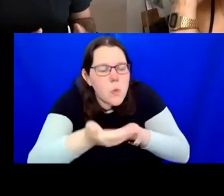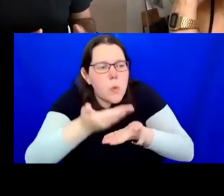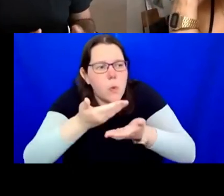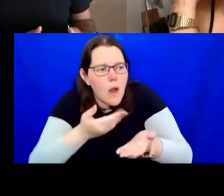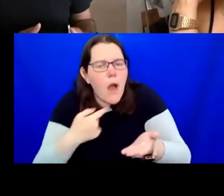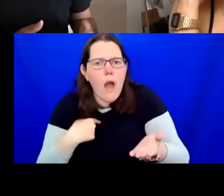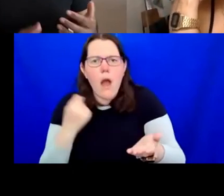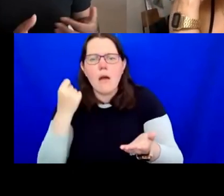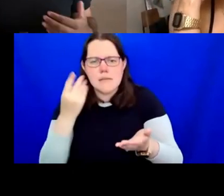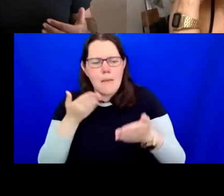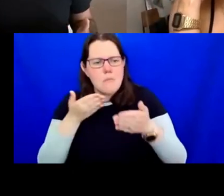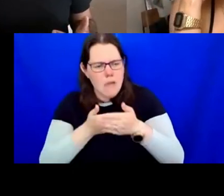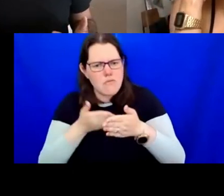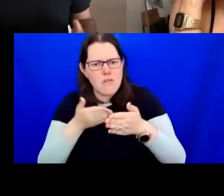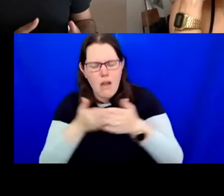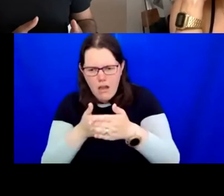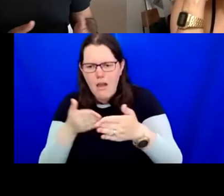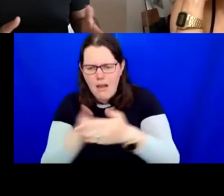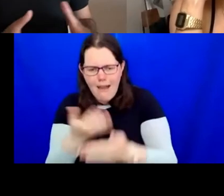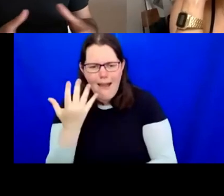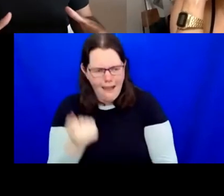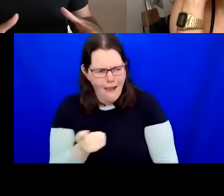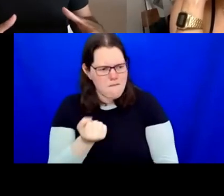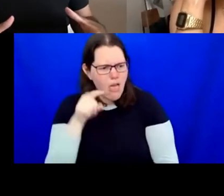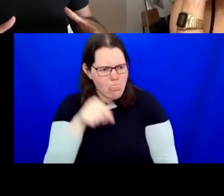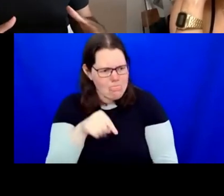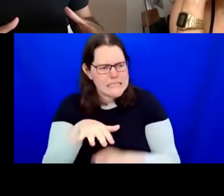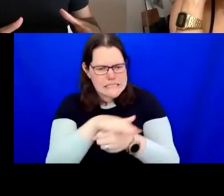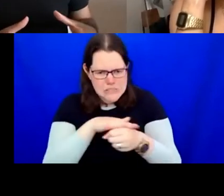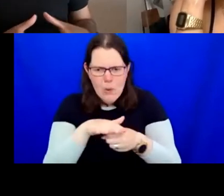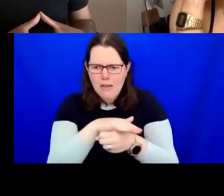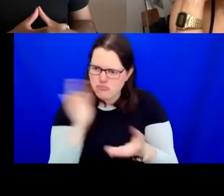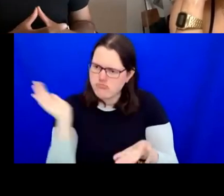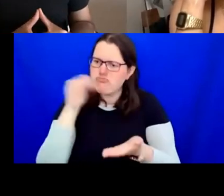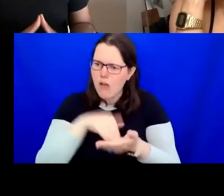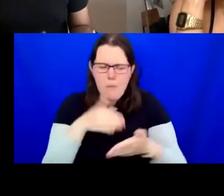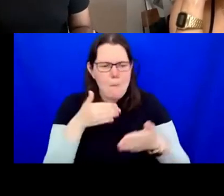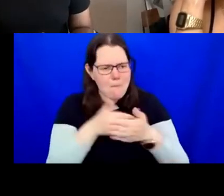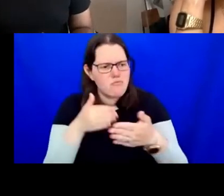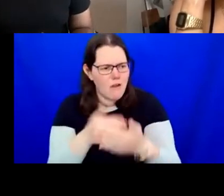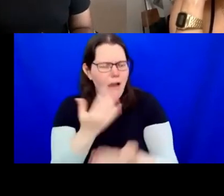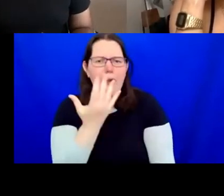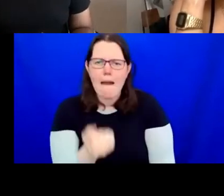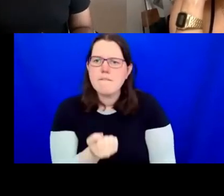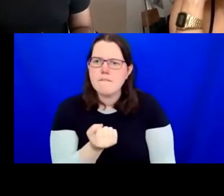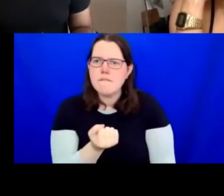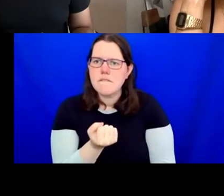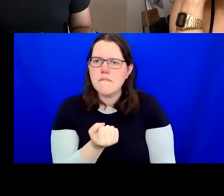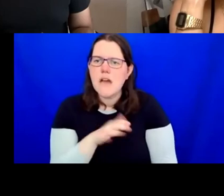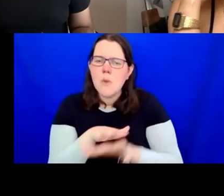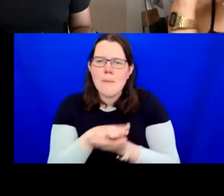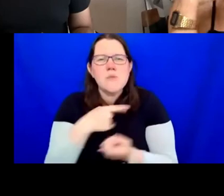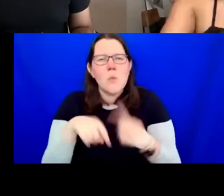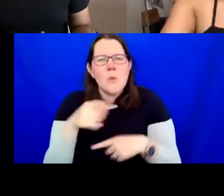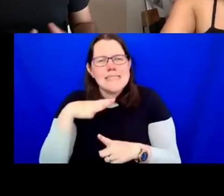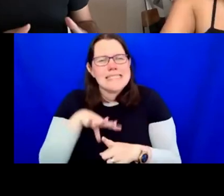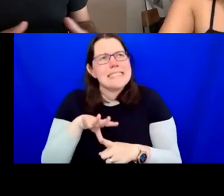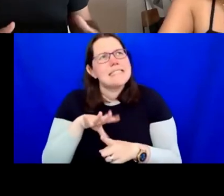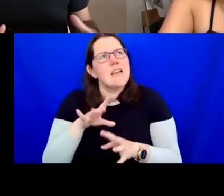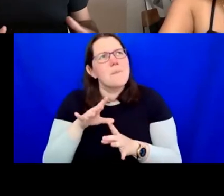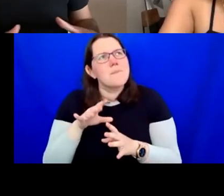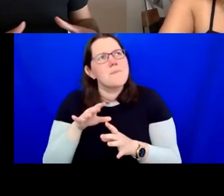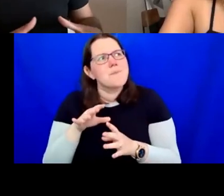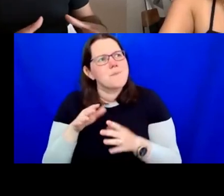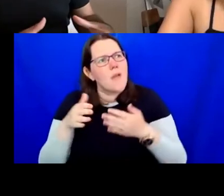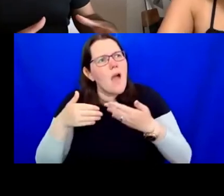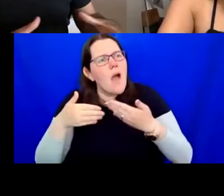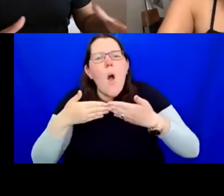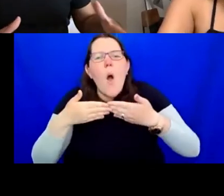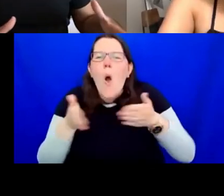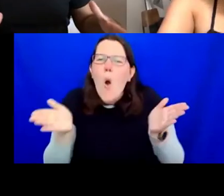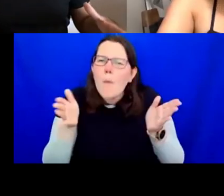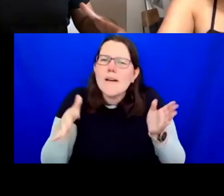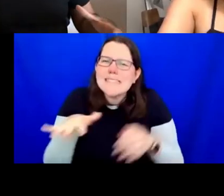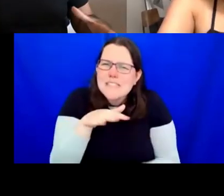understand them until you actually get there. We need more kind of open situations and more